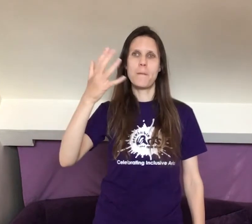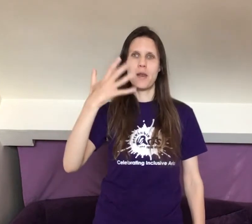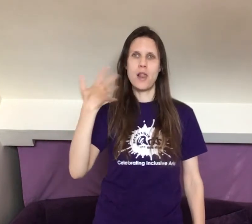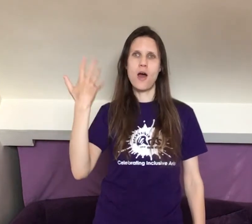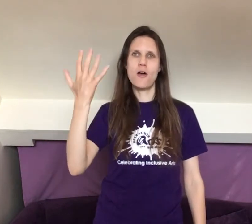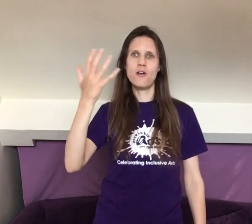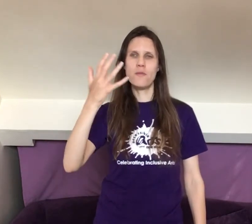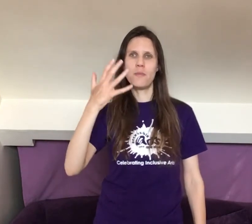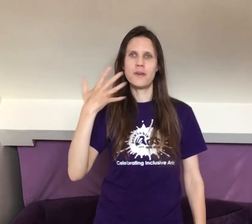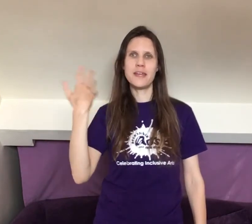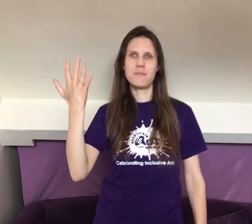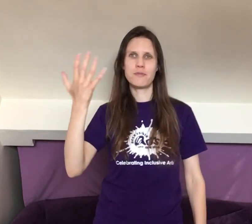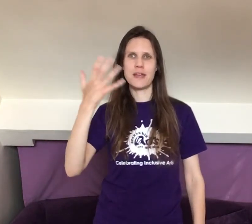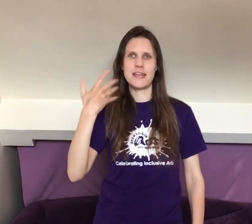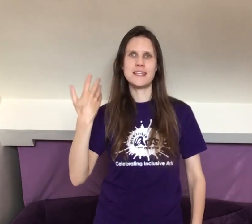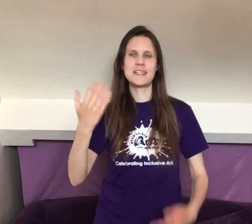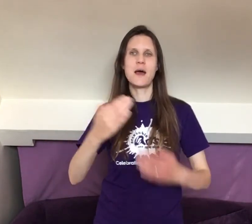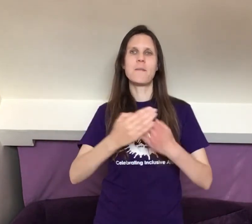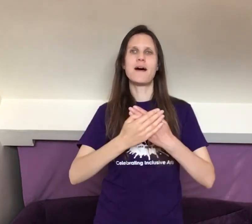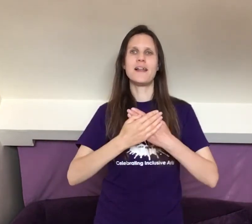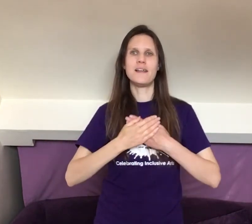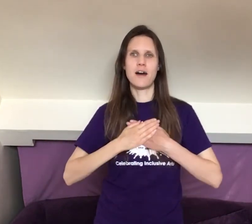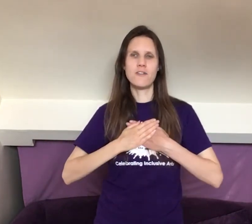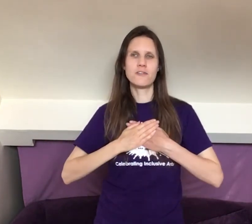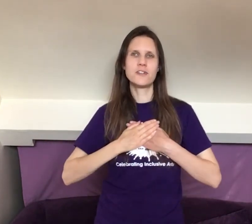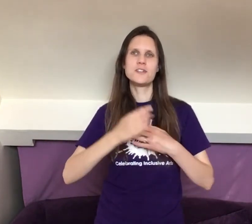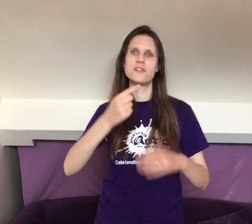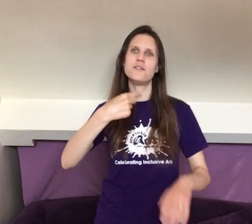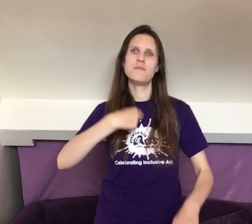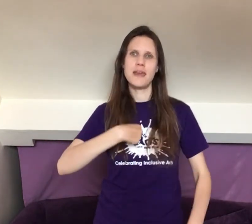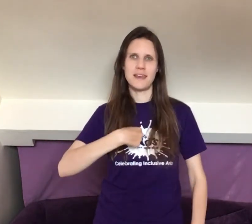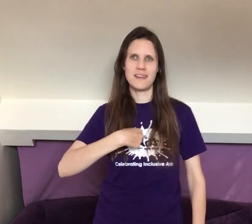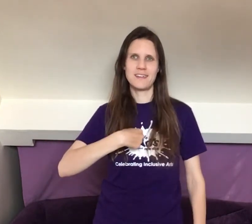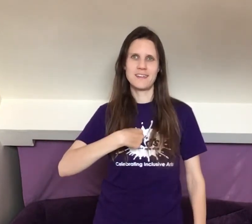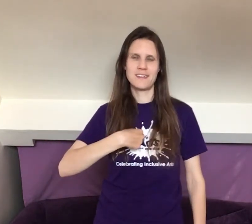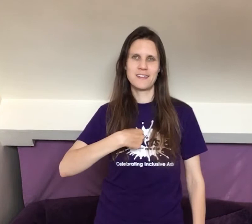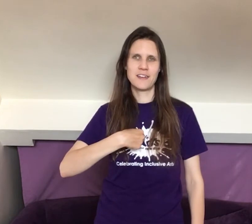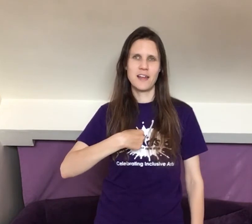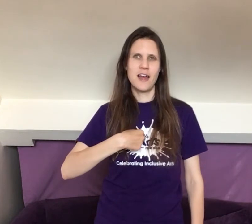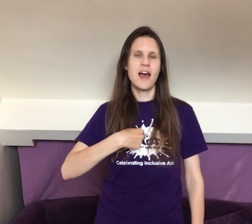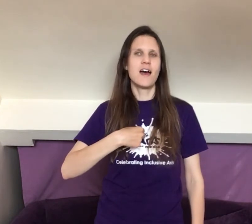Blow bonny breeze my love to me.